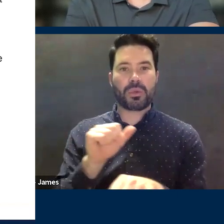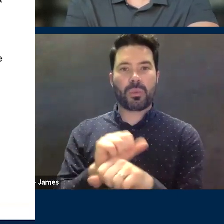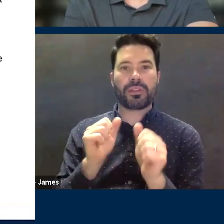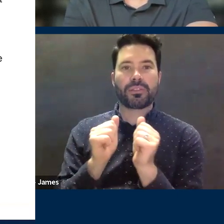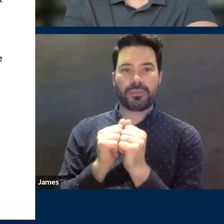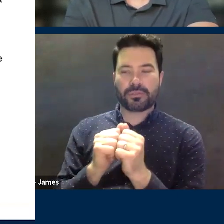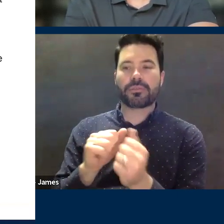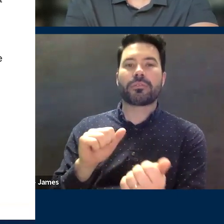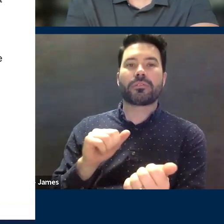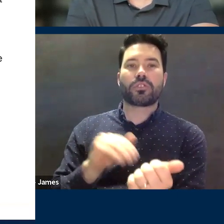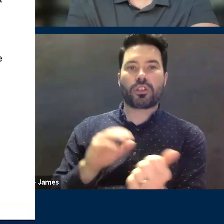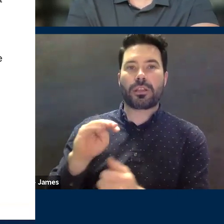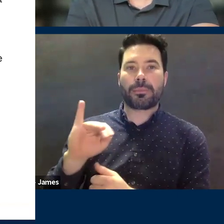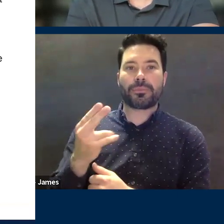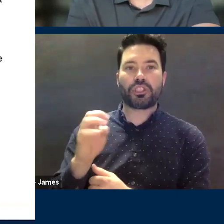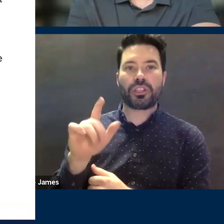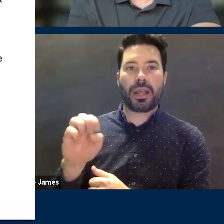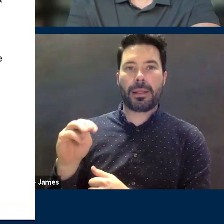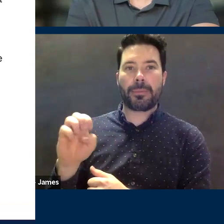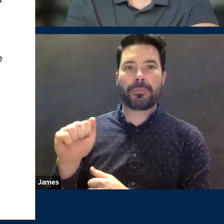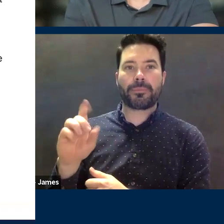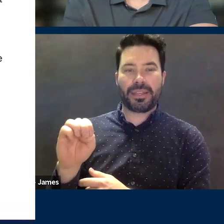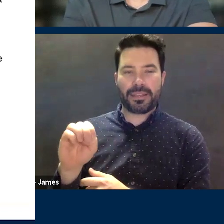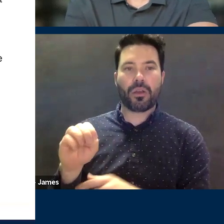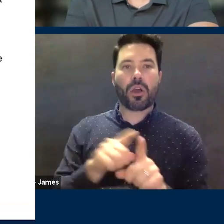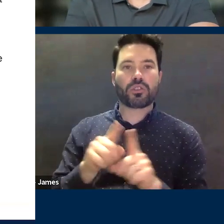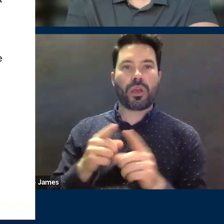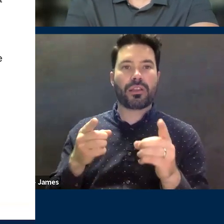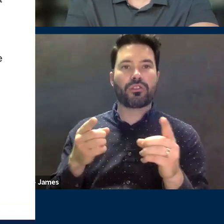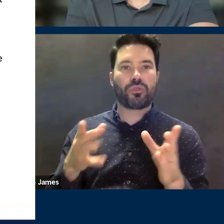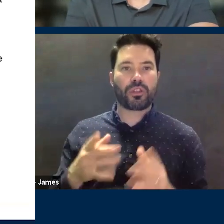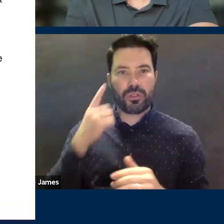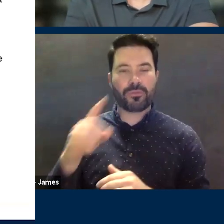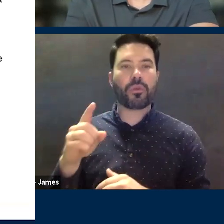and also direct the MDisability program here at our Department of Family Medicine.